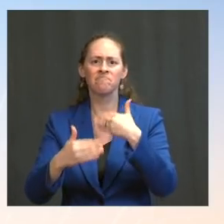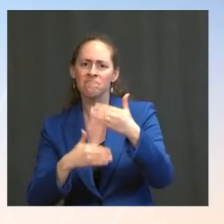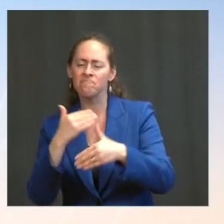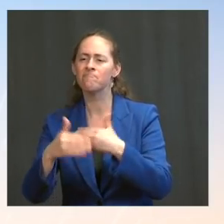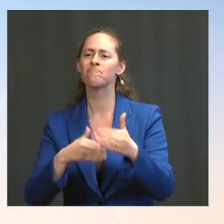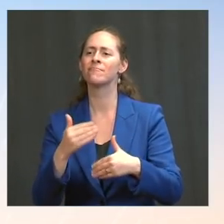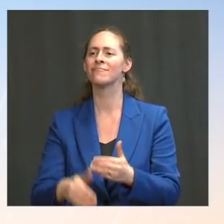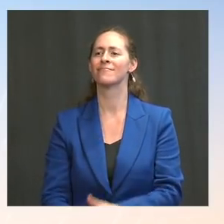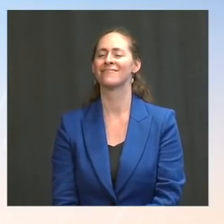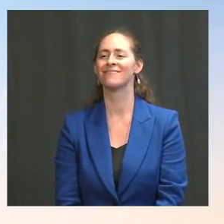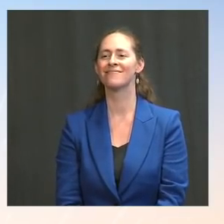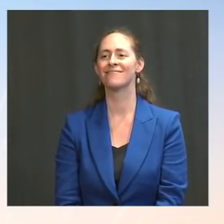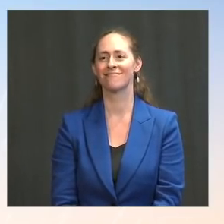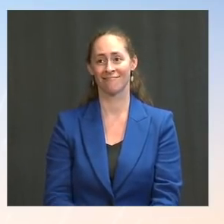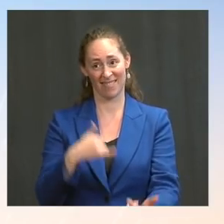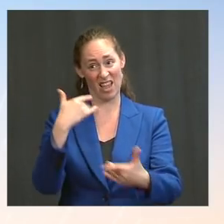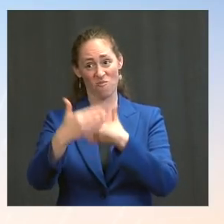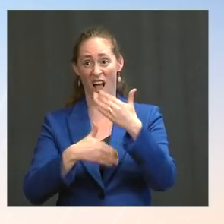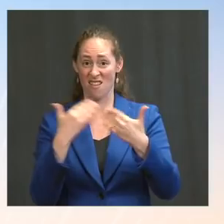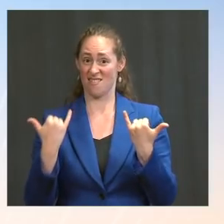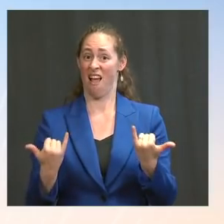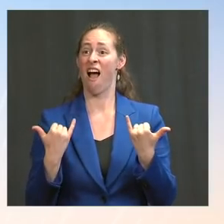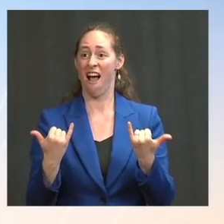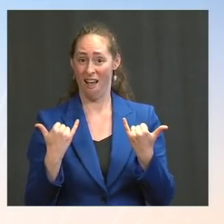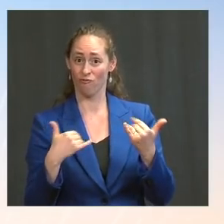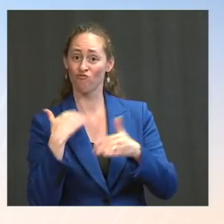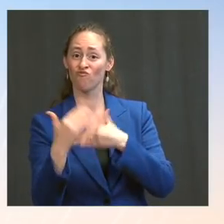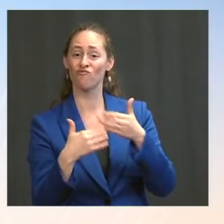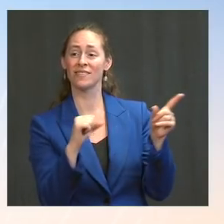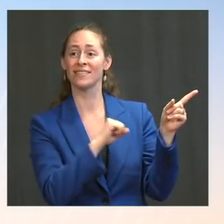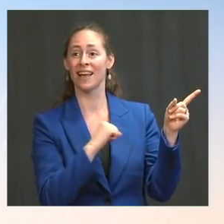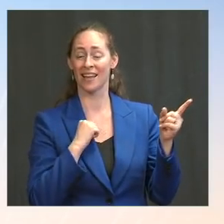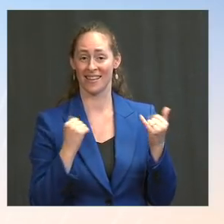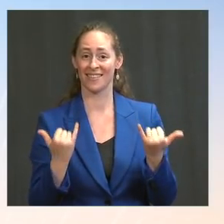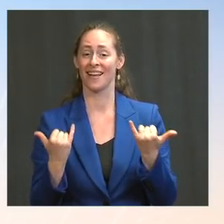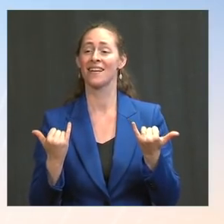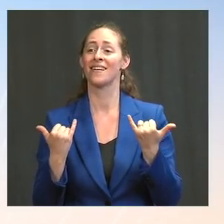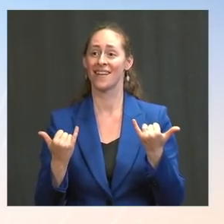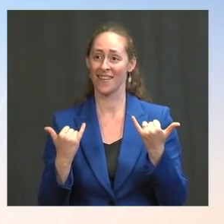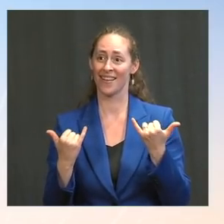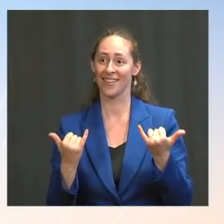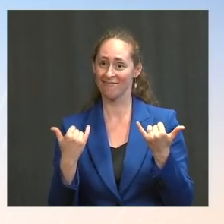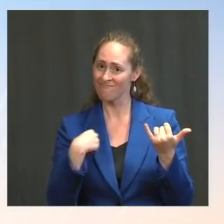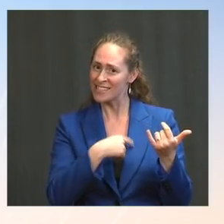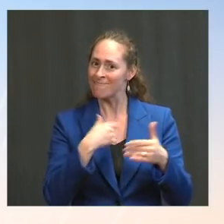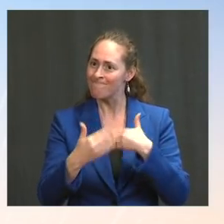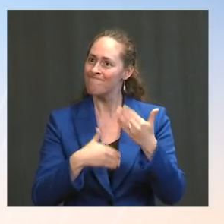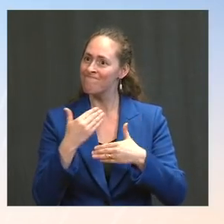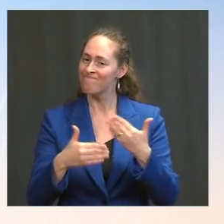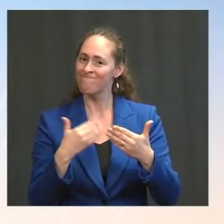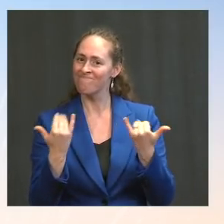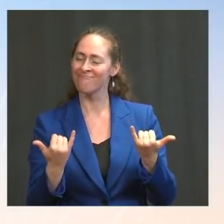is happening in the Senate right now. But, obviously, working between the Senate and the House